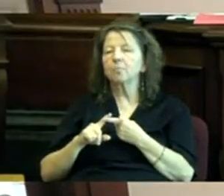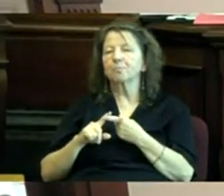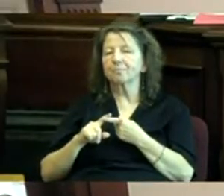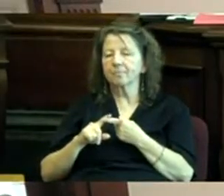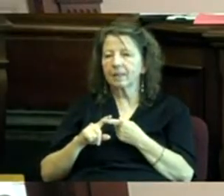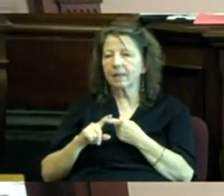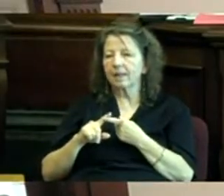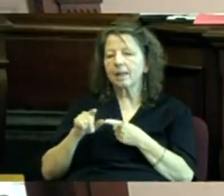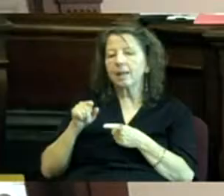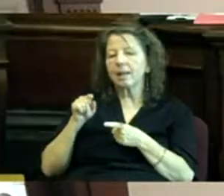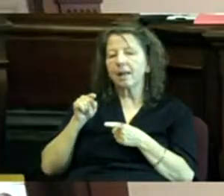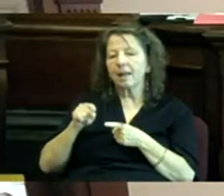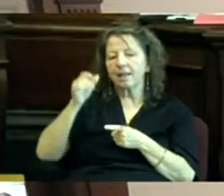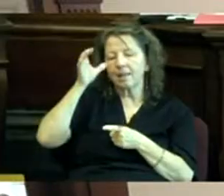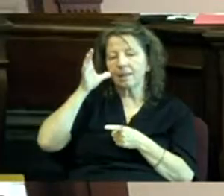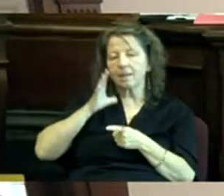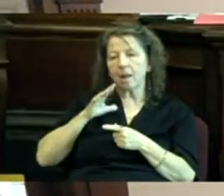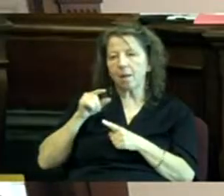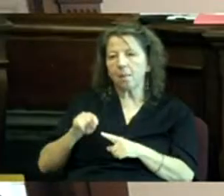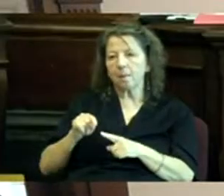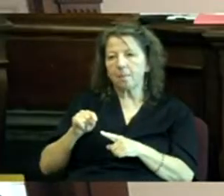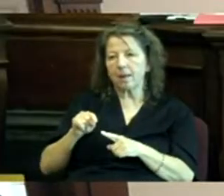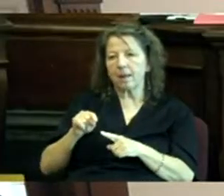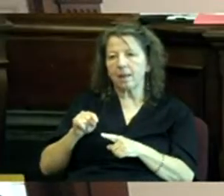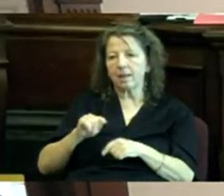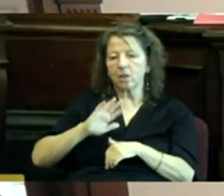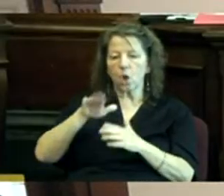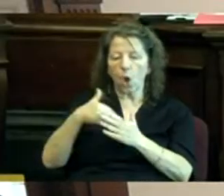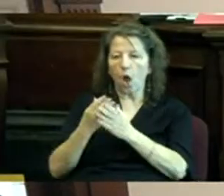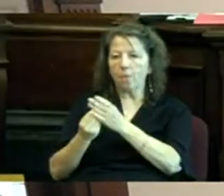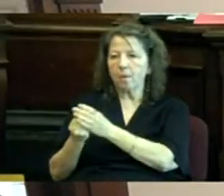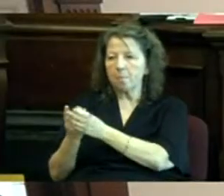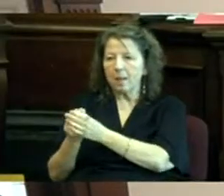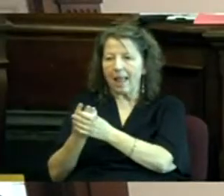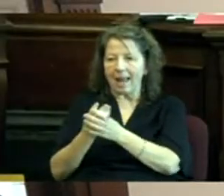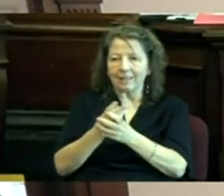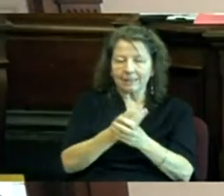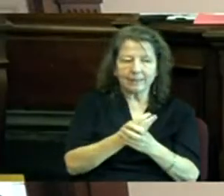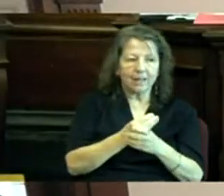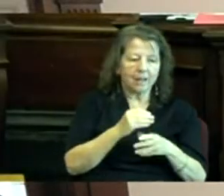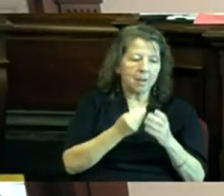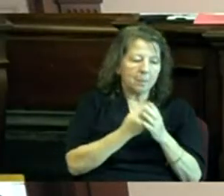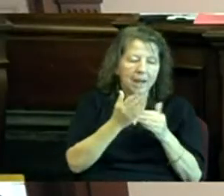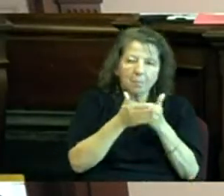by a botanist in Japan, Akira